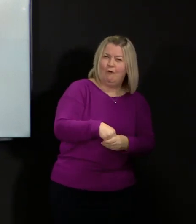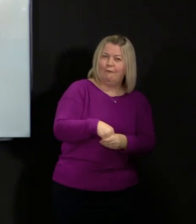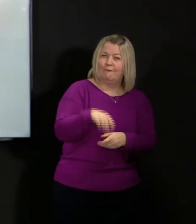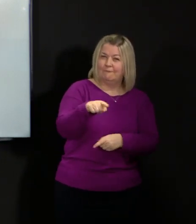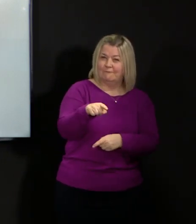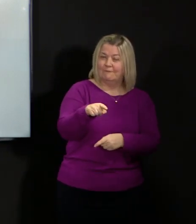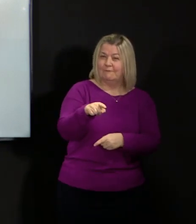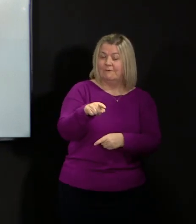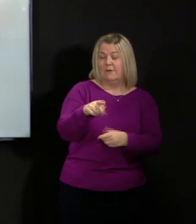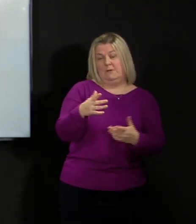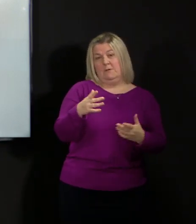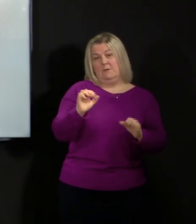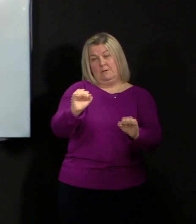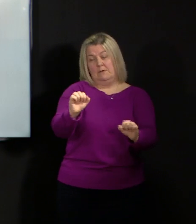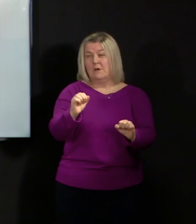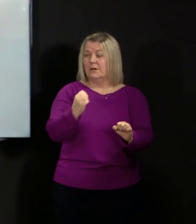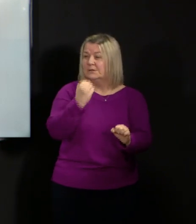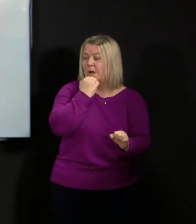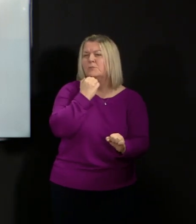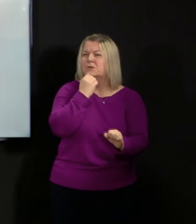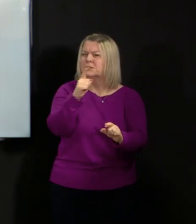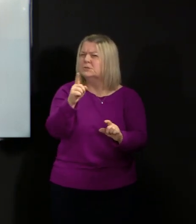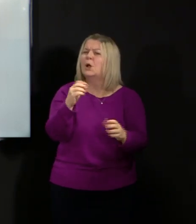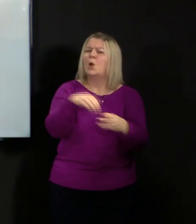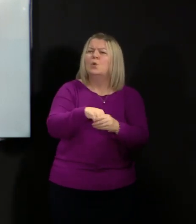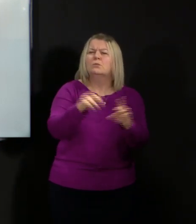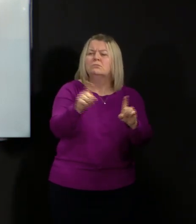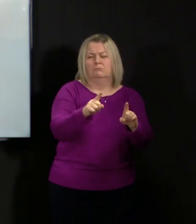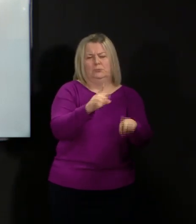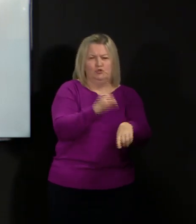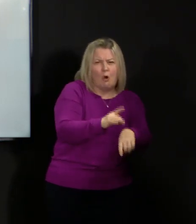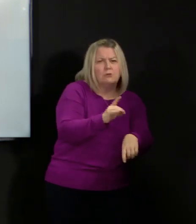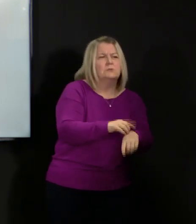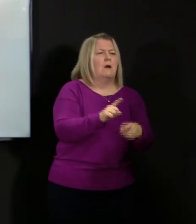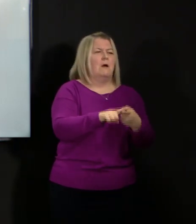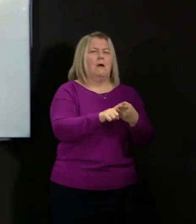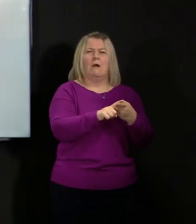over and above doctors and other health professionals, who may come forward as a